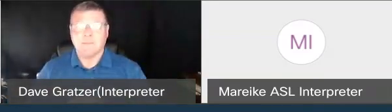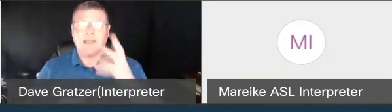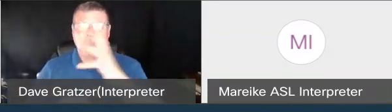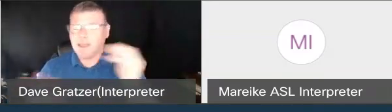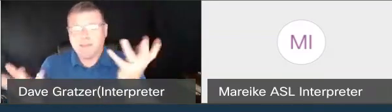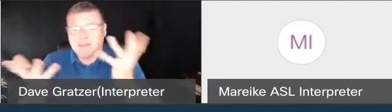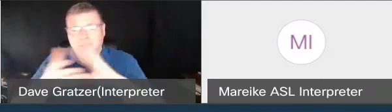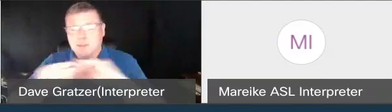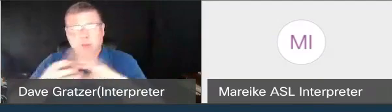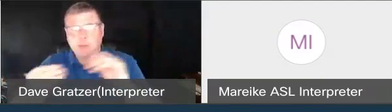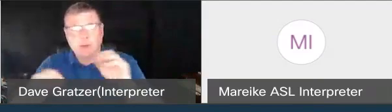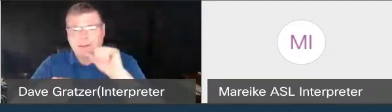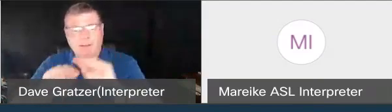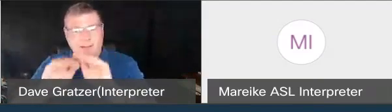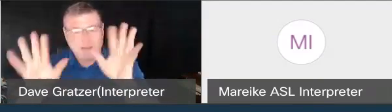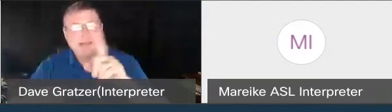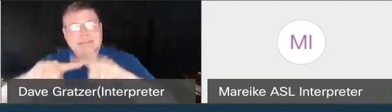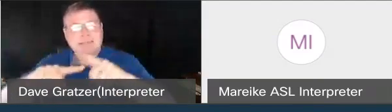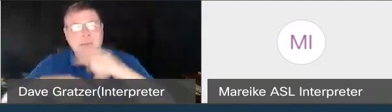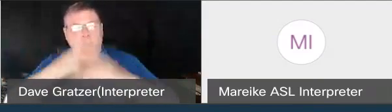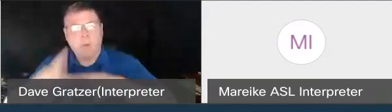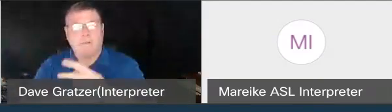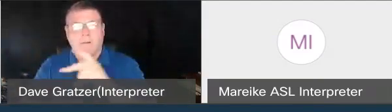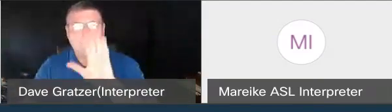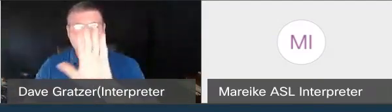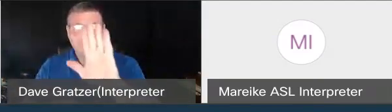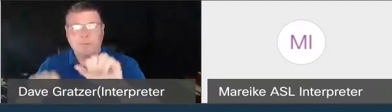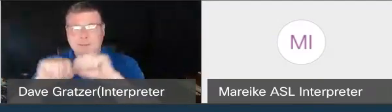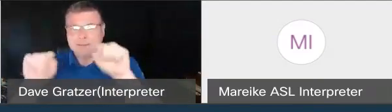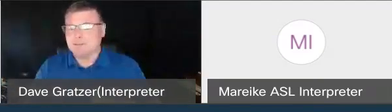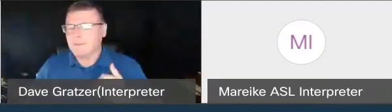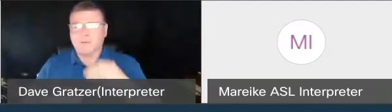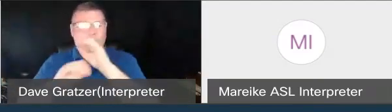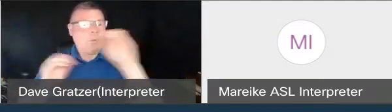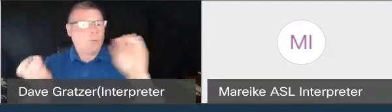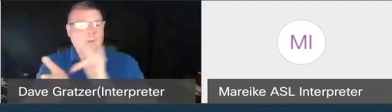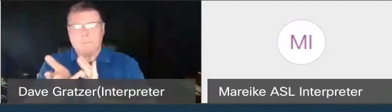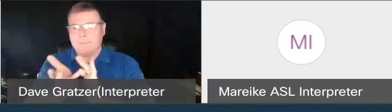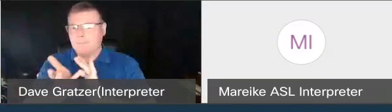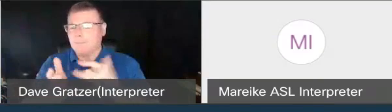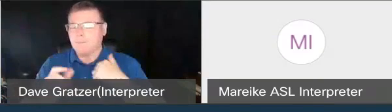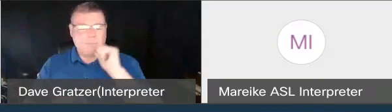depending on your--your system, exactly what level of healthcare. We have no pharmacy here. We don't provide any medications like that.